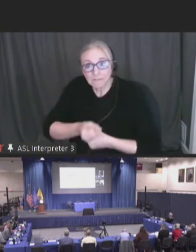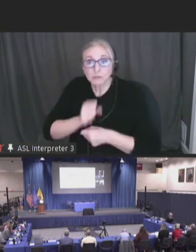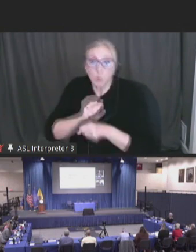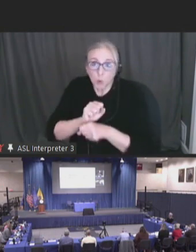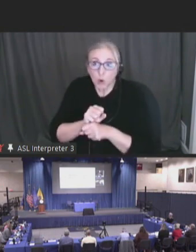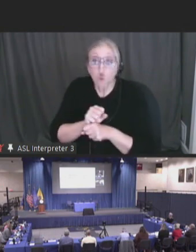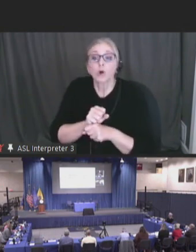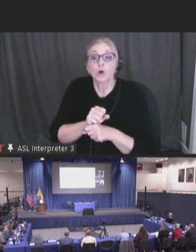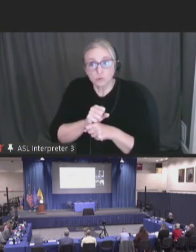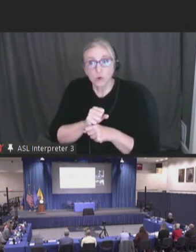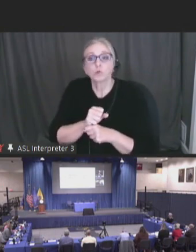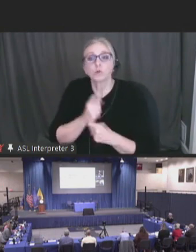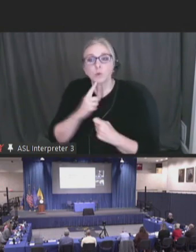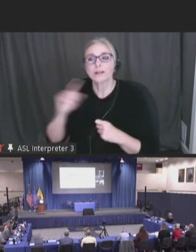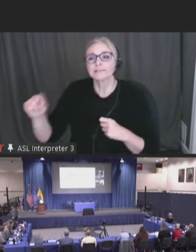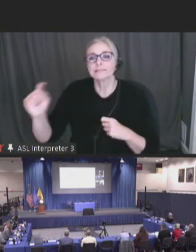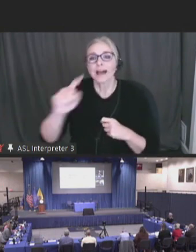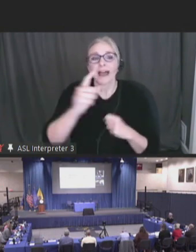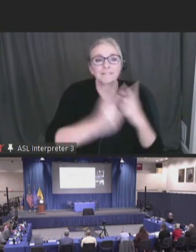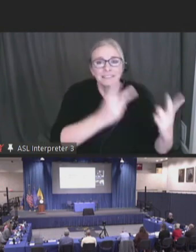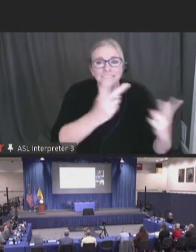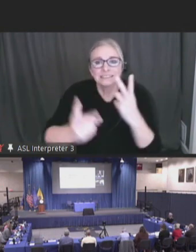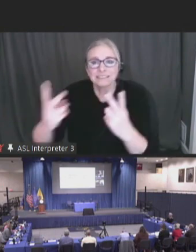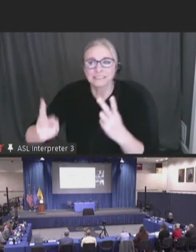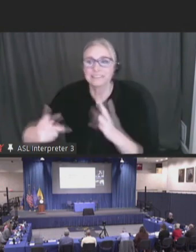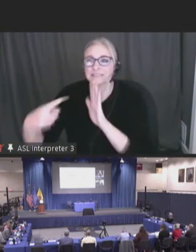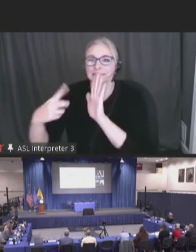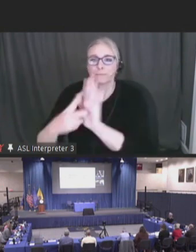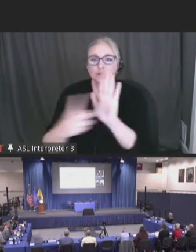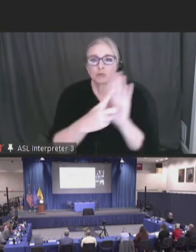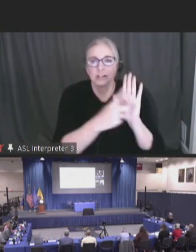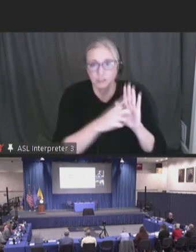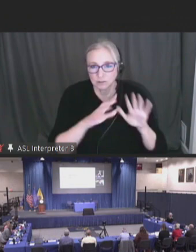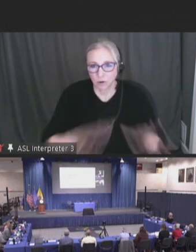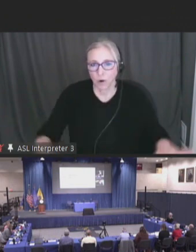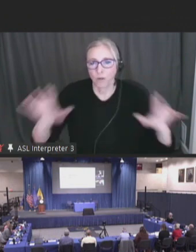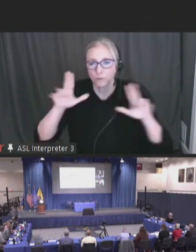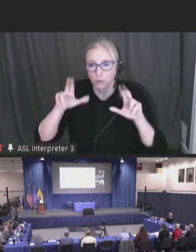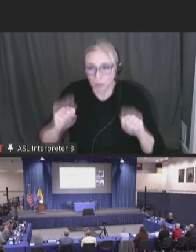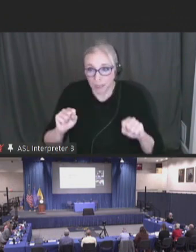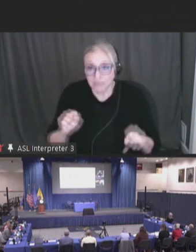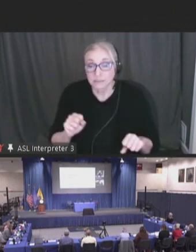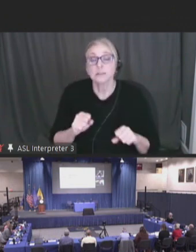conducting site visits at various demonstration sites across the country to really understand